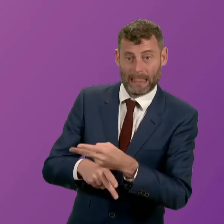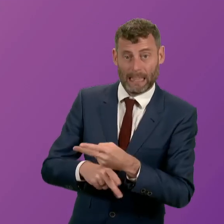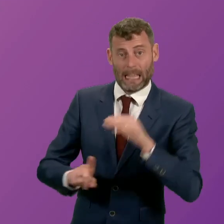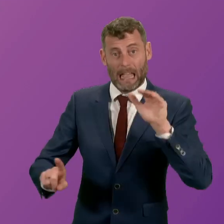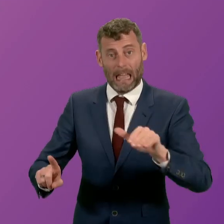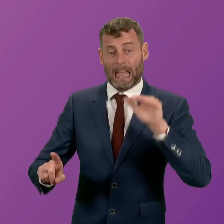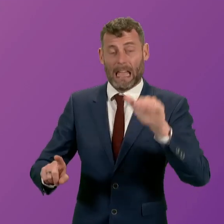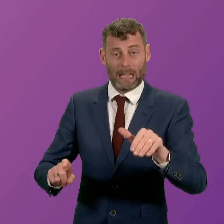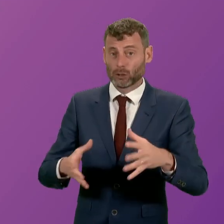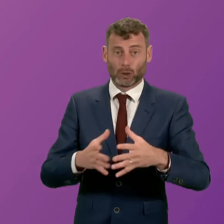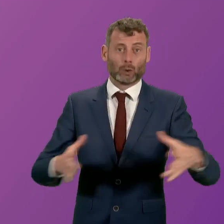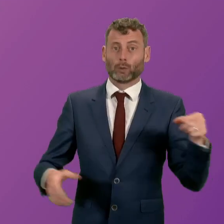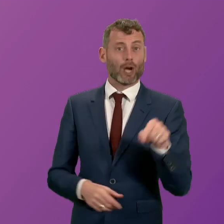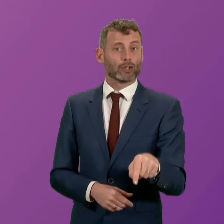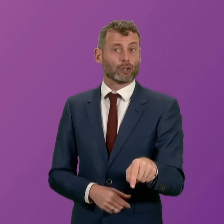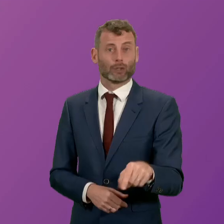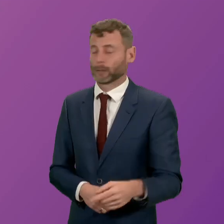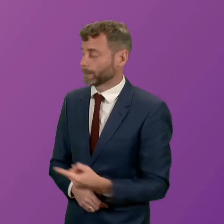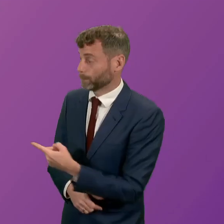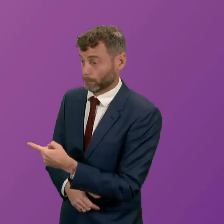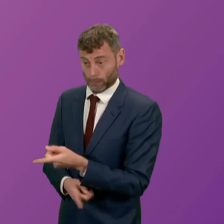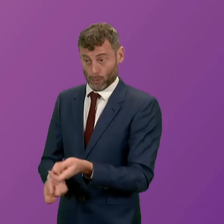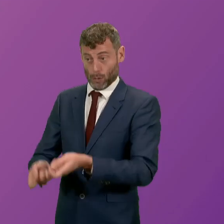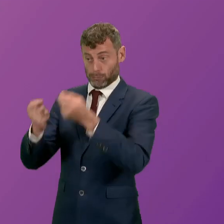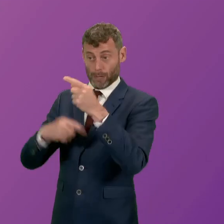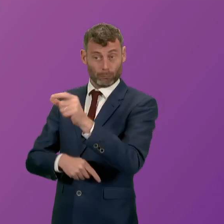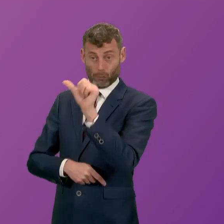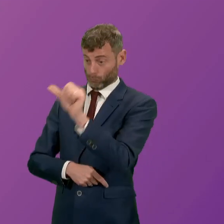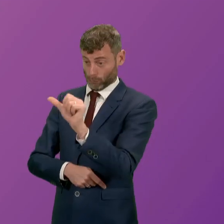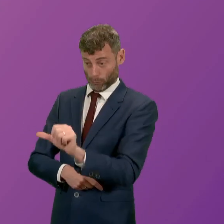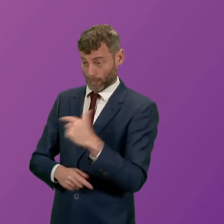I generally agree with the points that Mr Whittle has made about the importance of